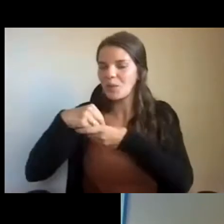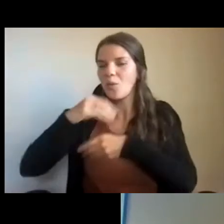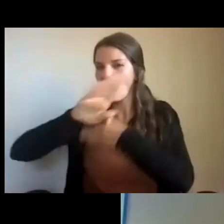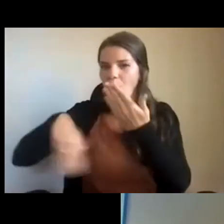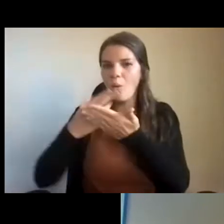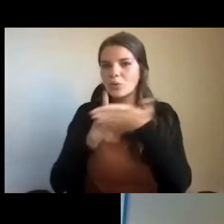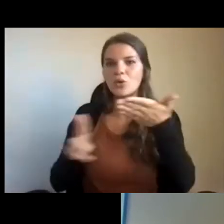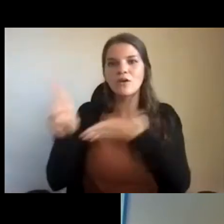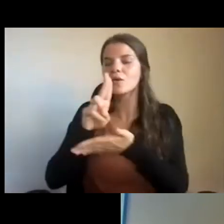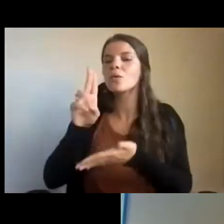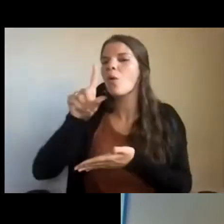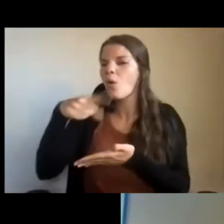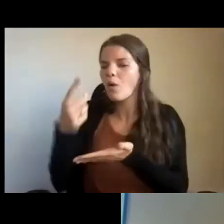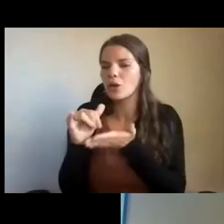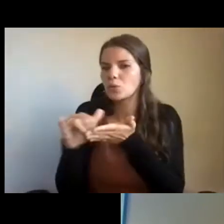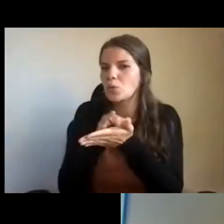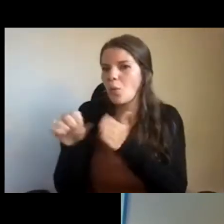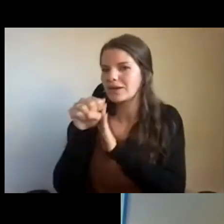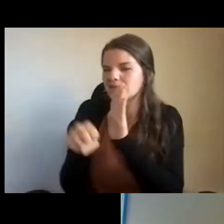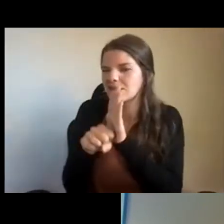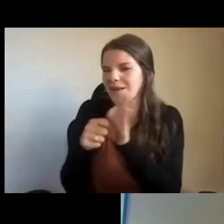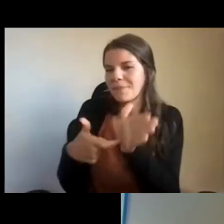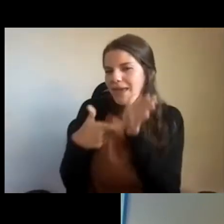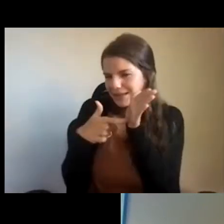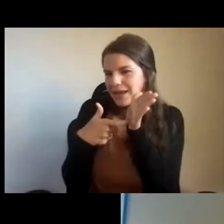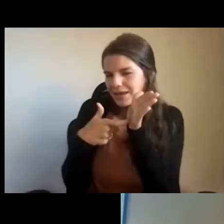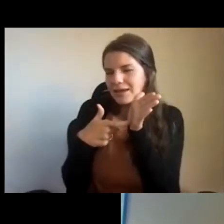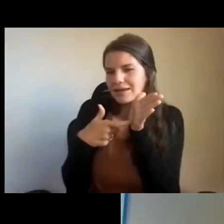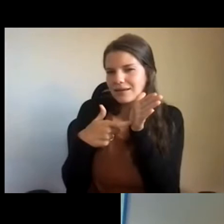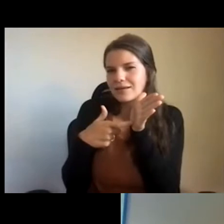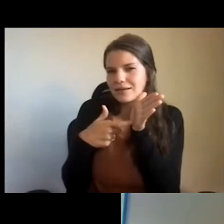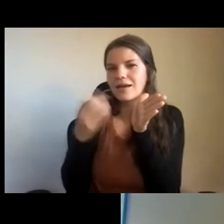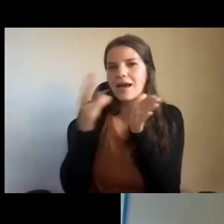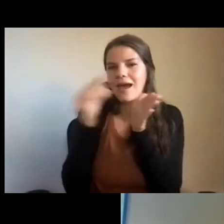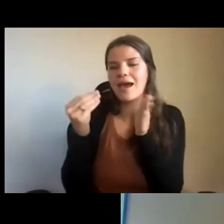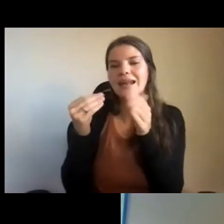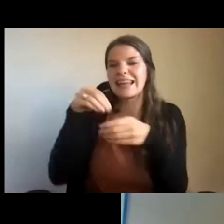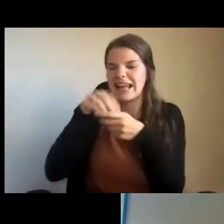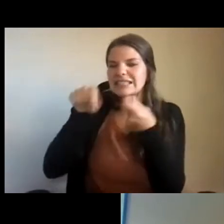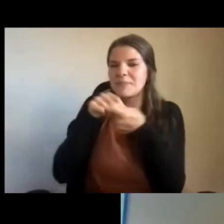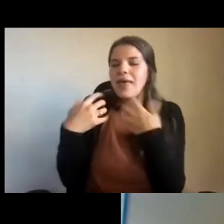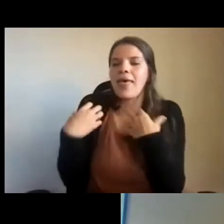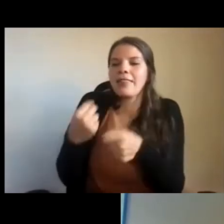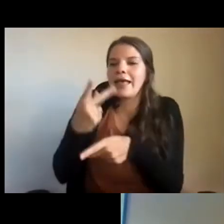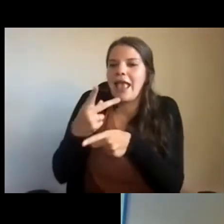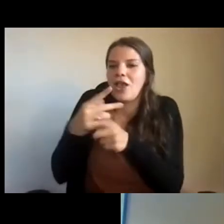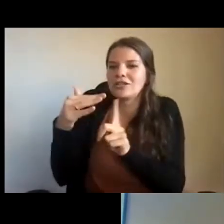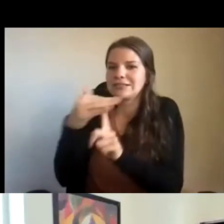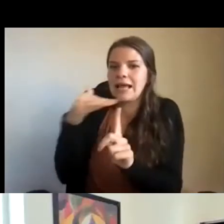to the New York State mandate in the in the health care setting. At this point